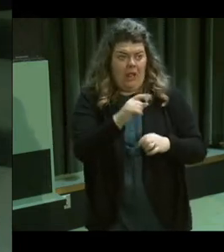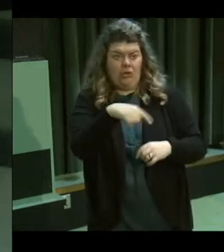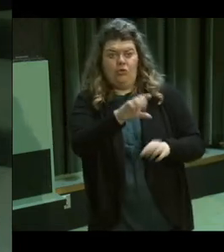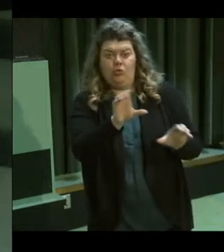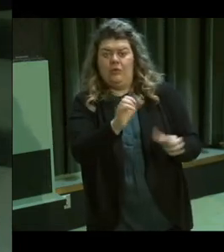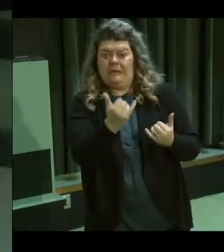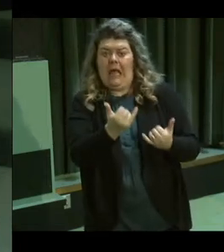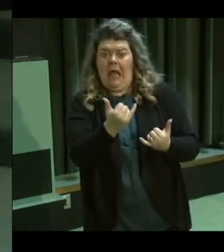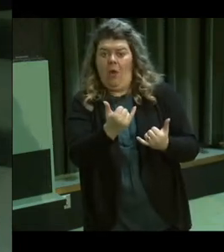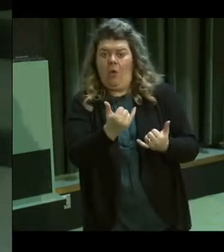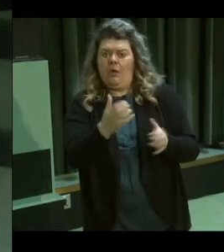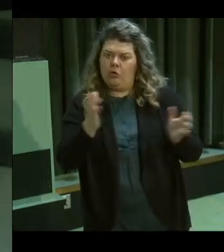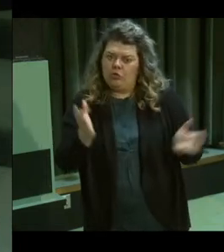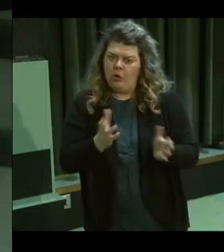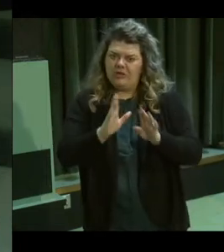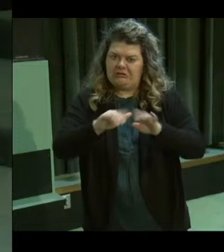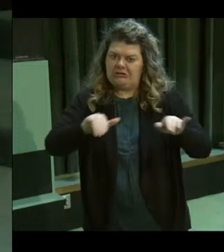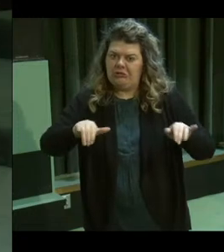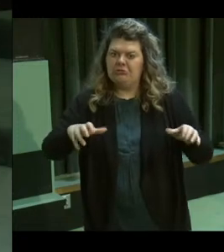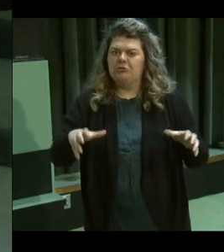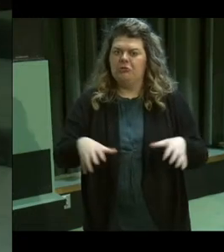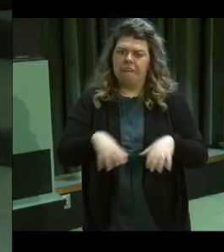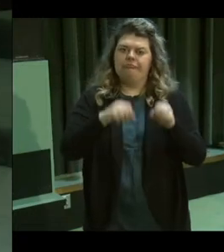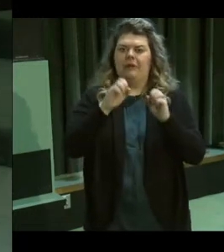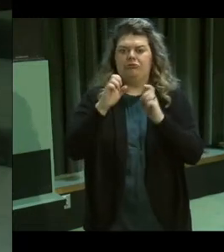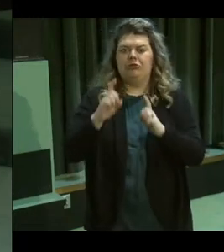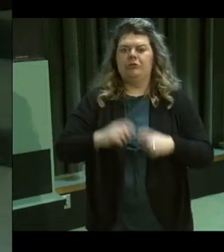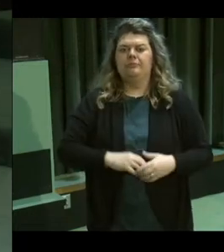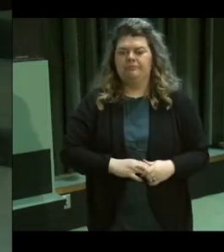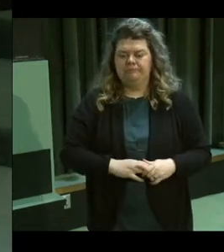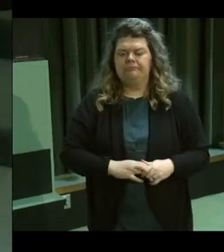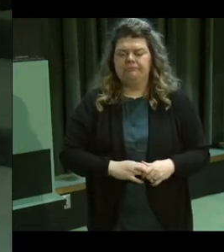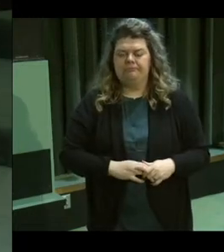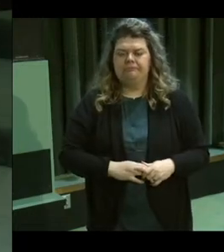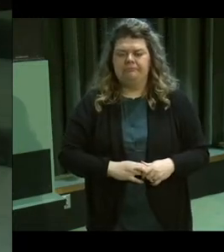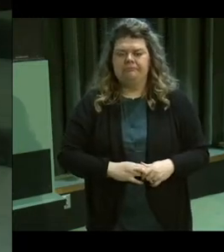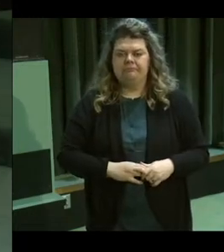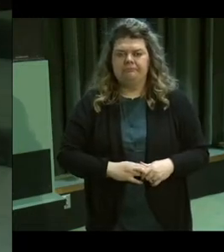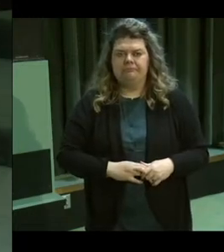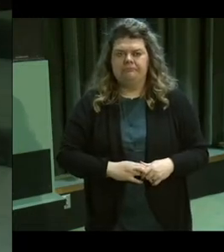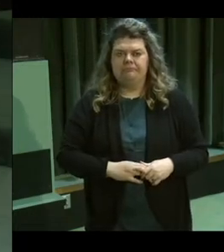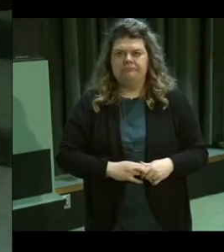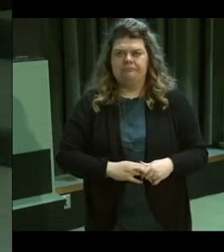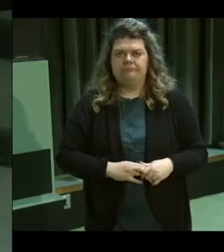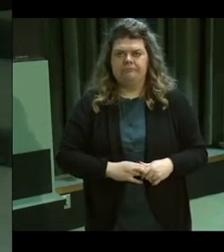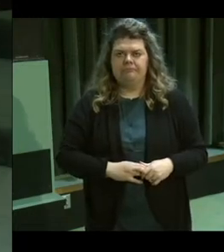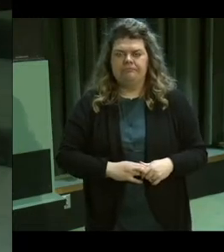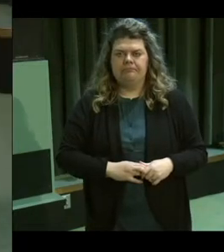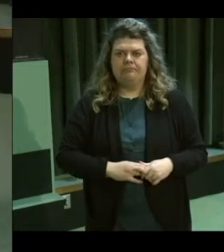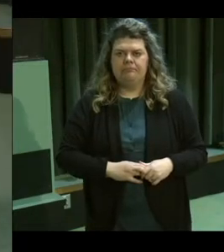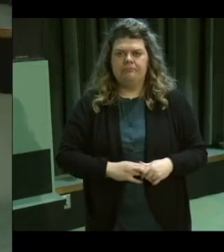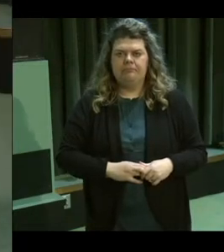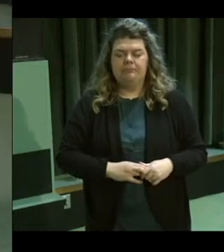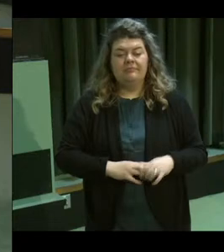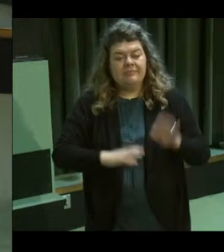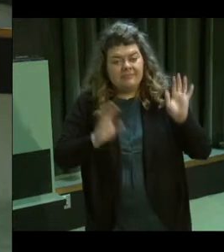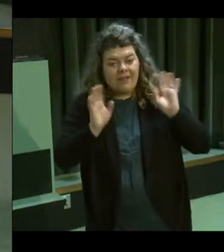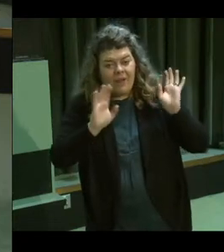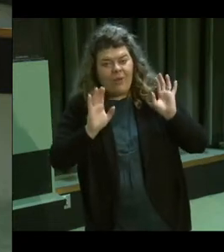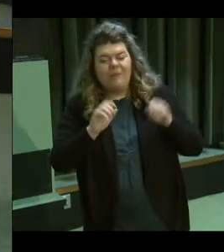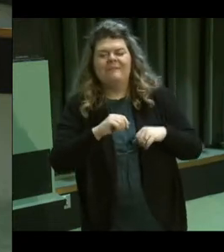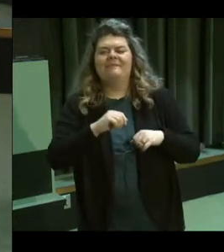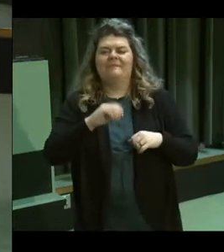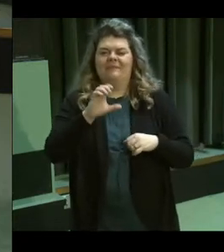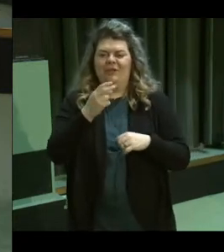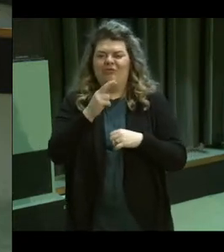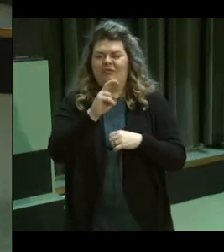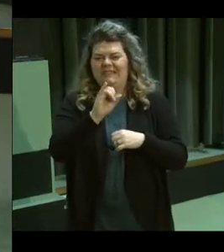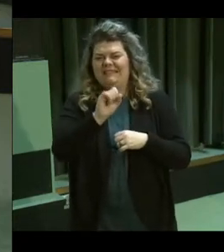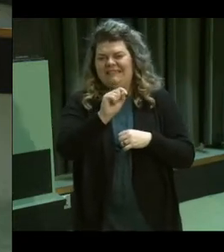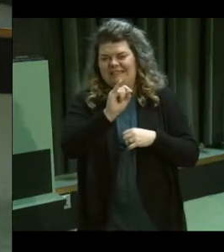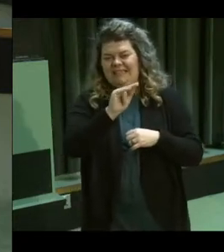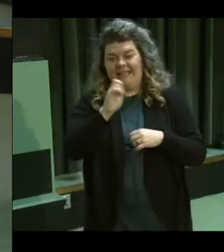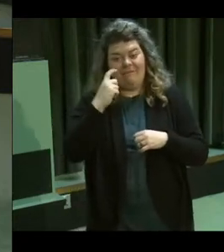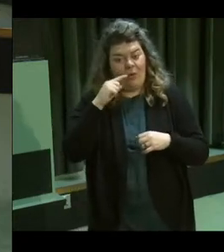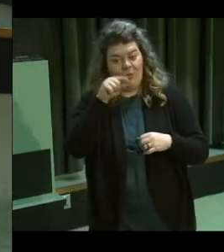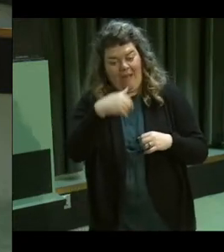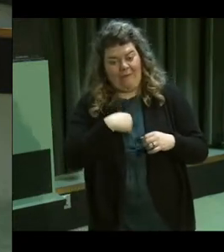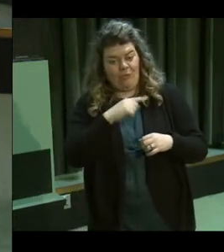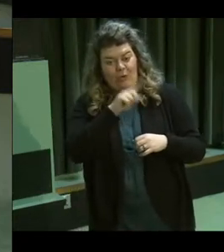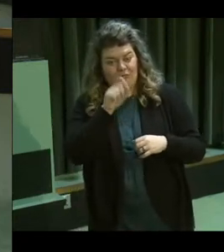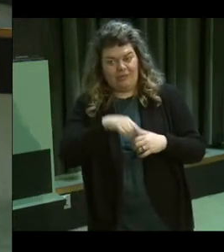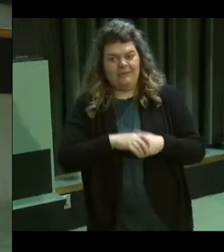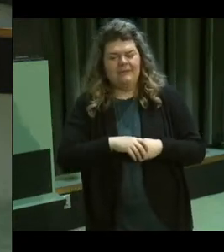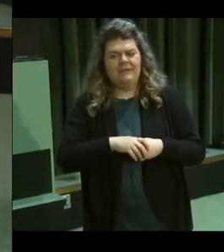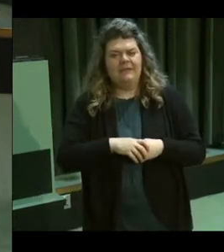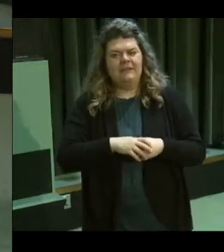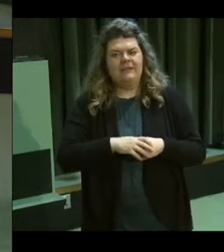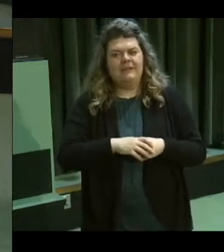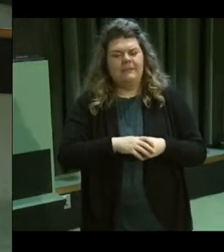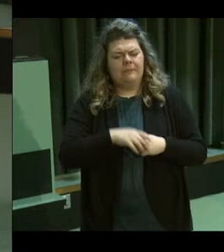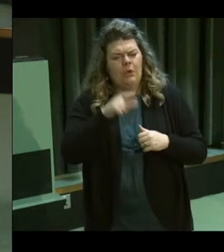doing. Yeah.